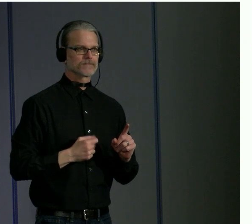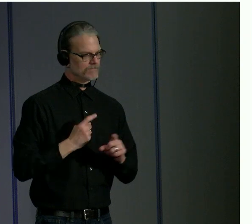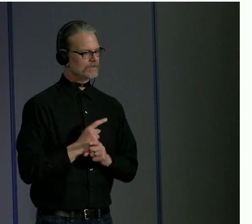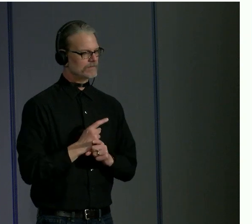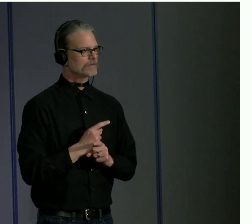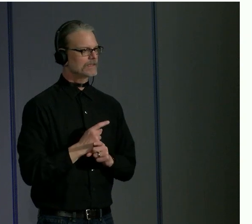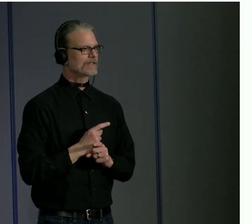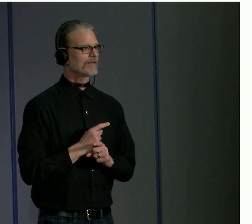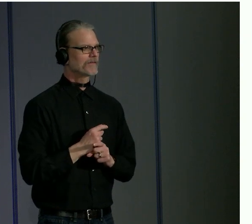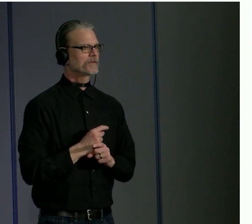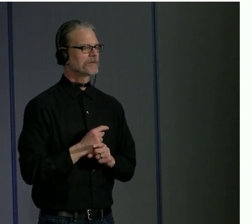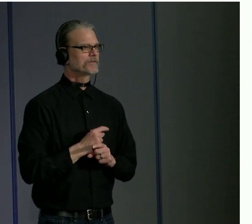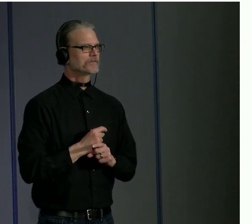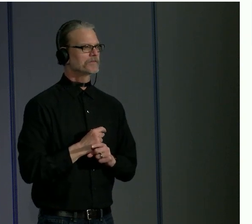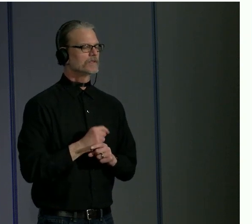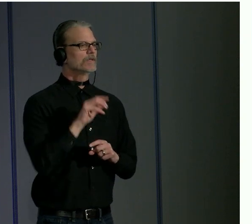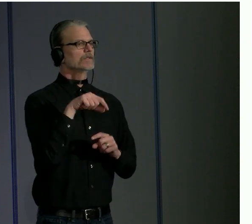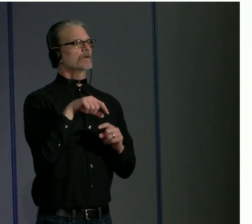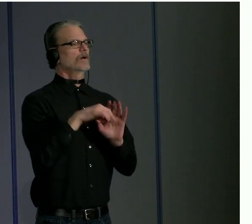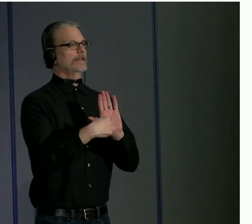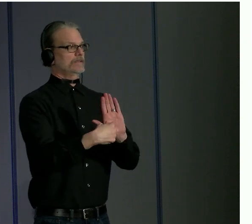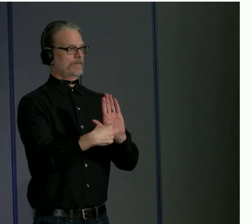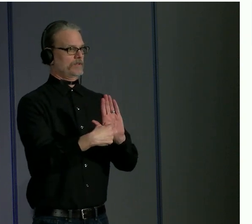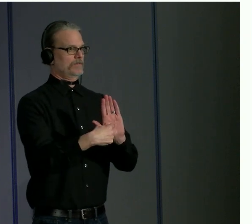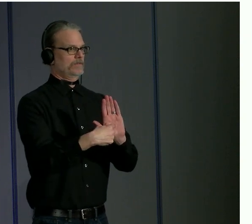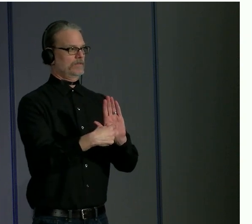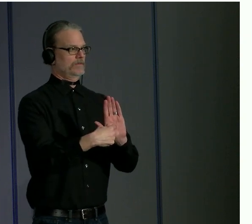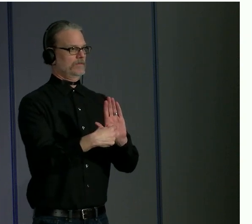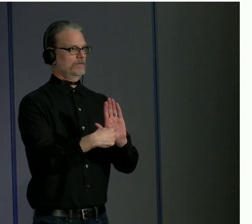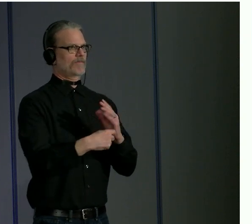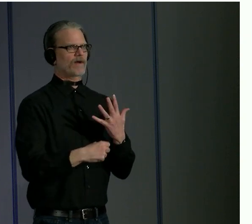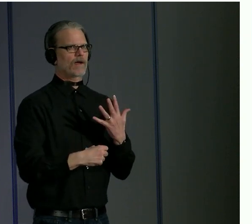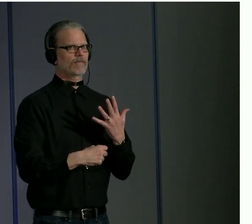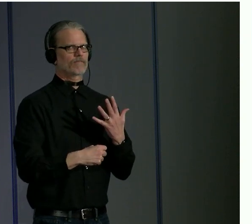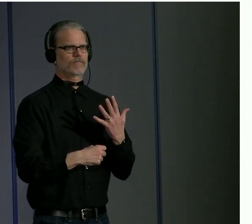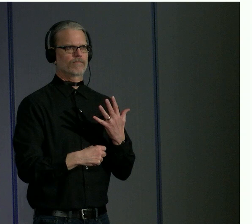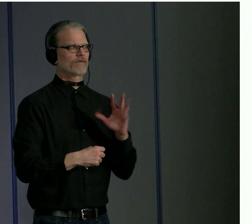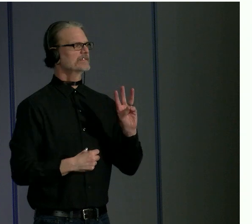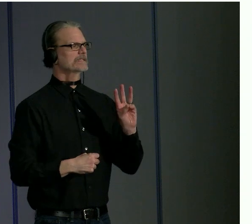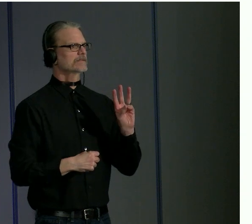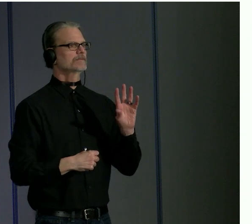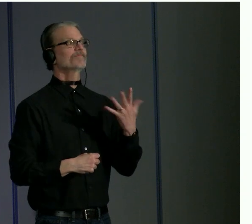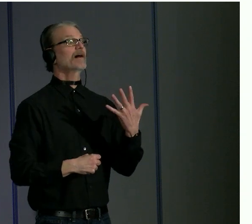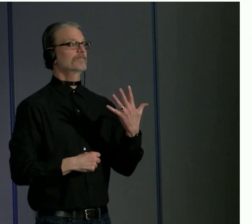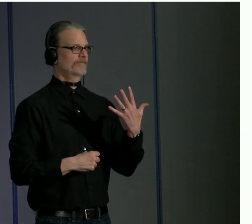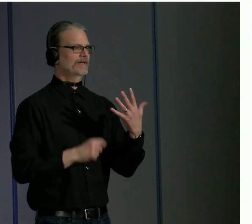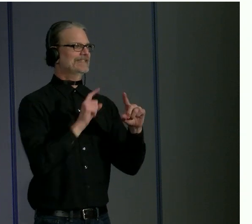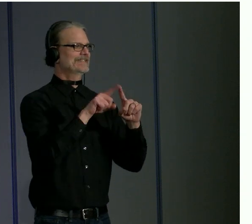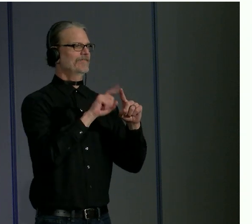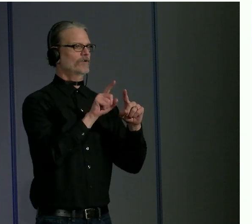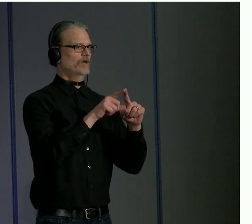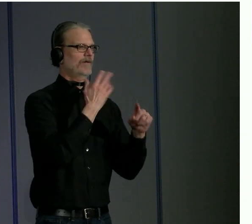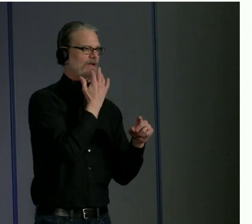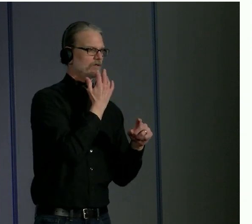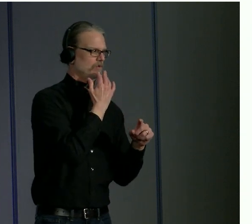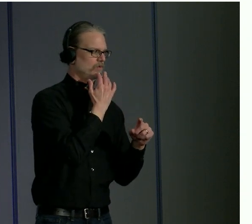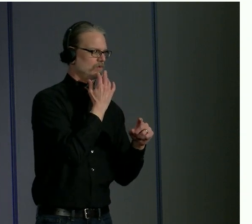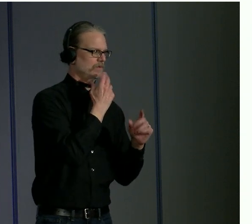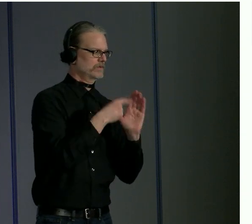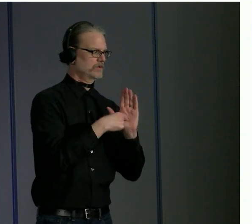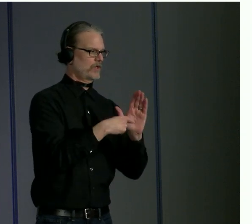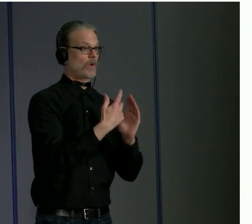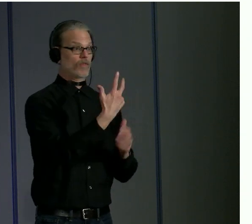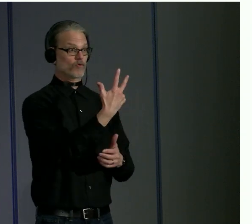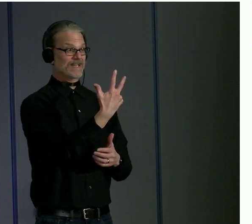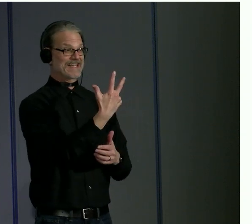So in this example are 5 different values show that 3 of them are almost exactly the same color